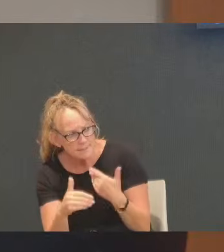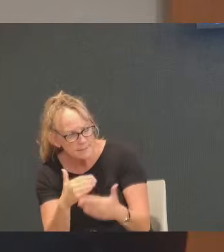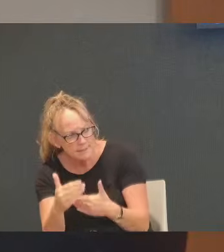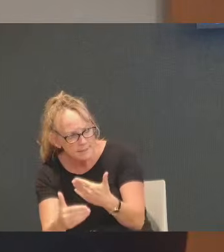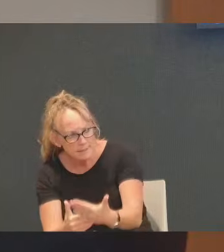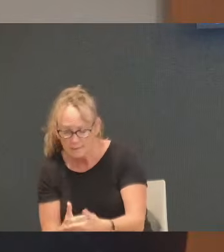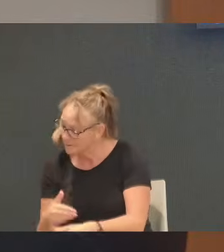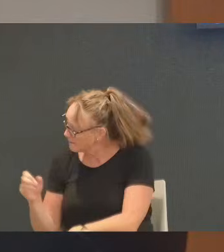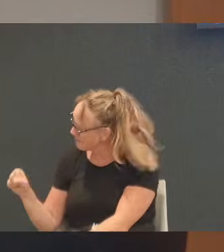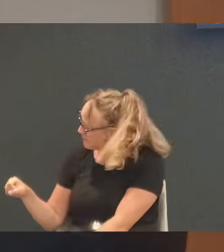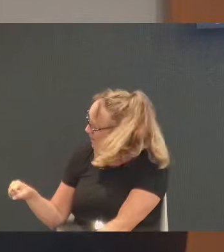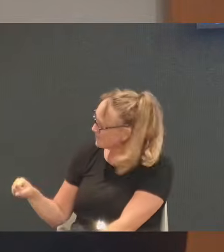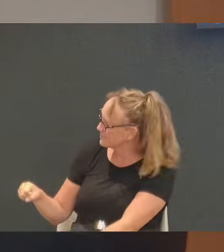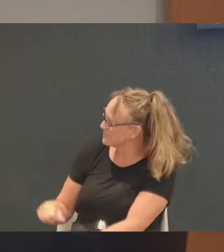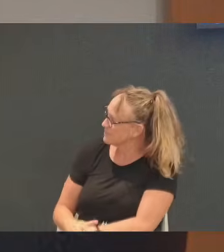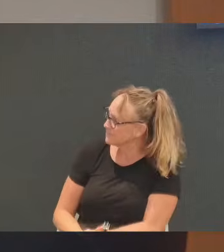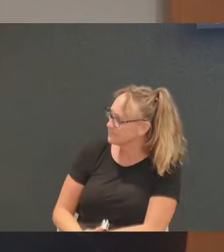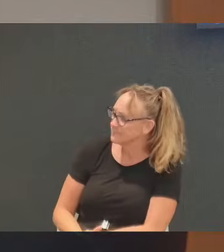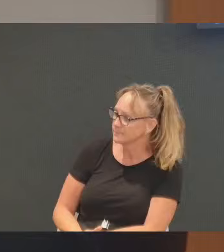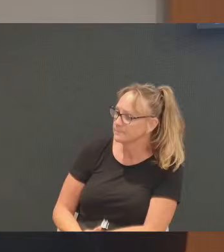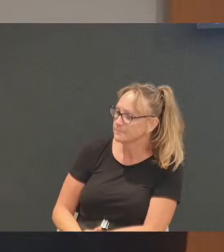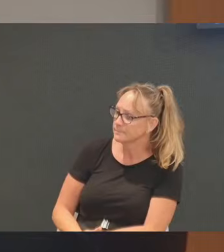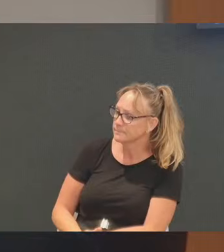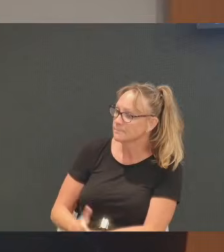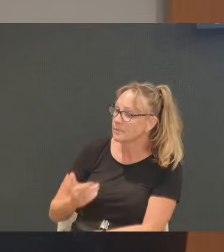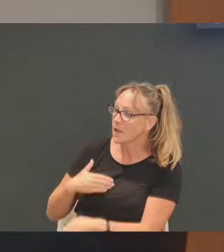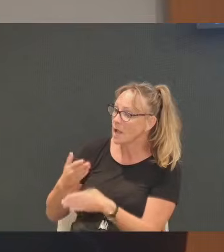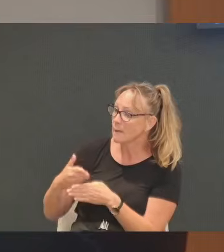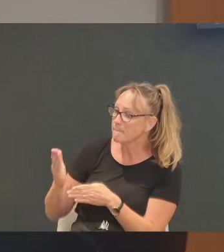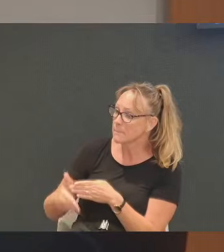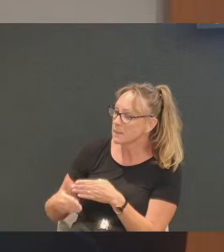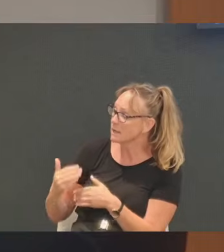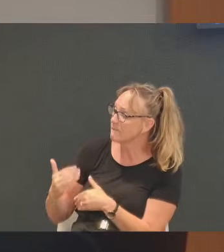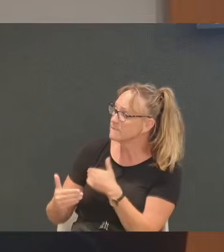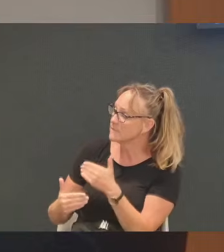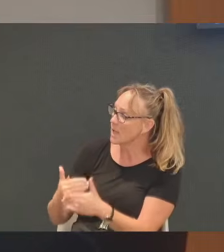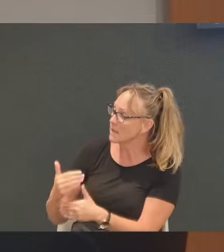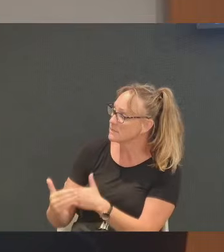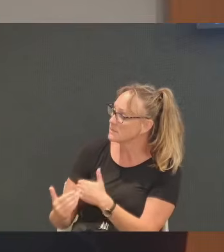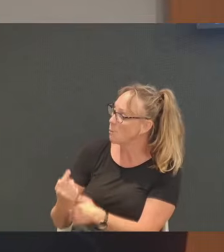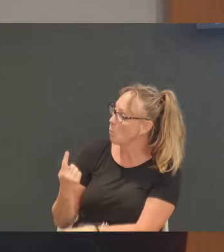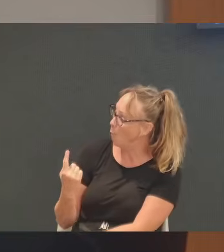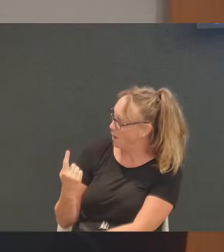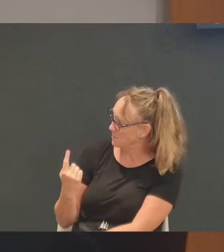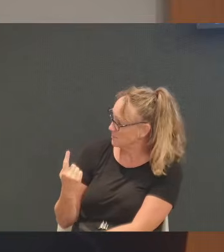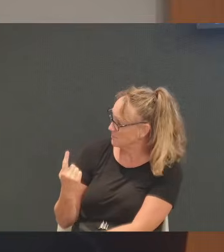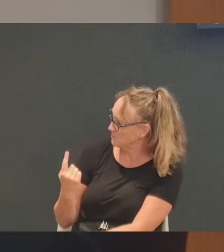So, we have are completing phase one of that project, which is the all of the grading and